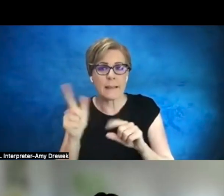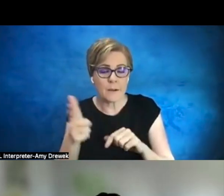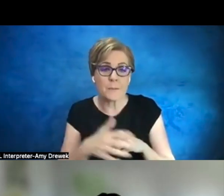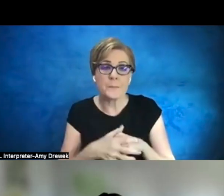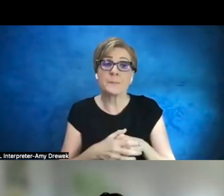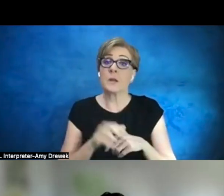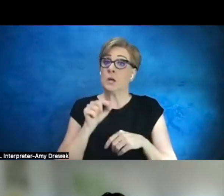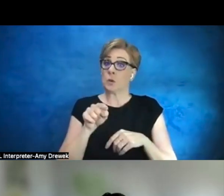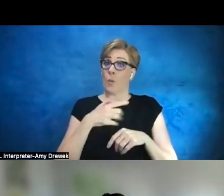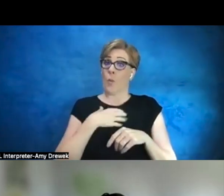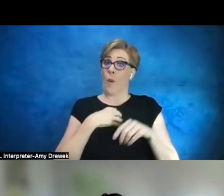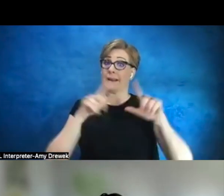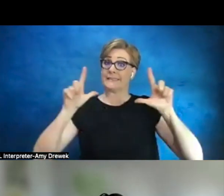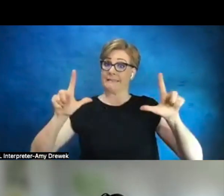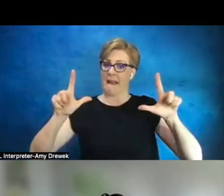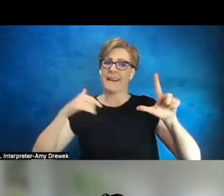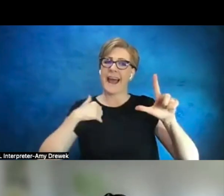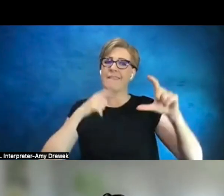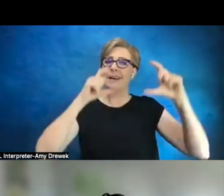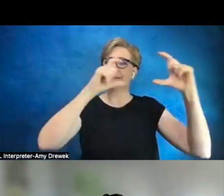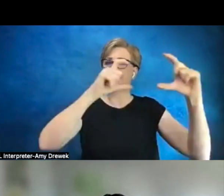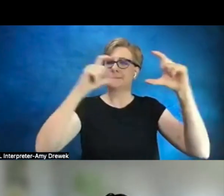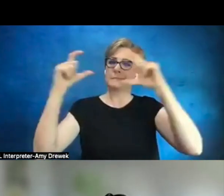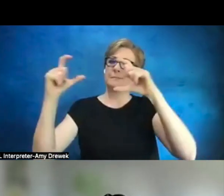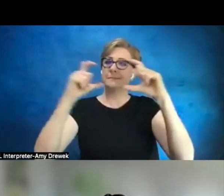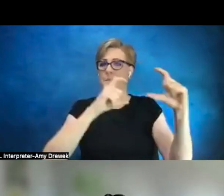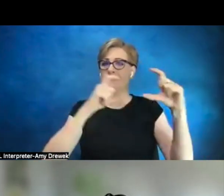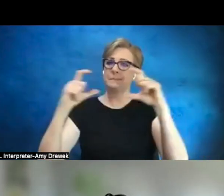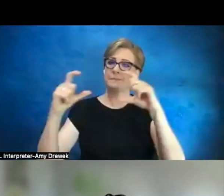there are several different ovals. Each oval has text inside of them.